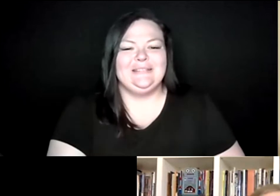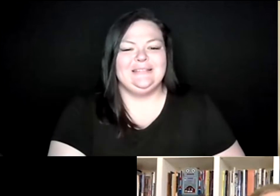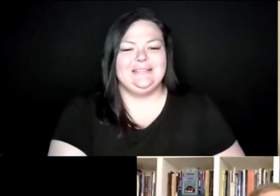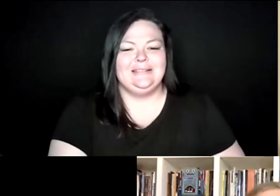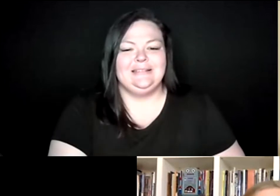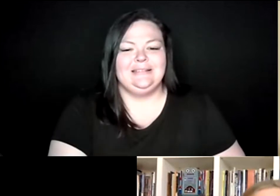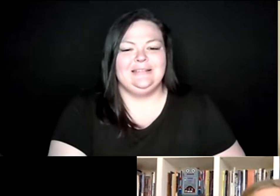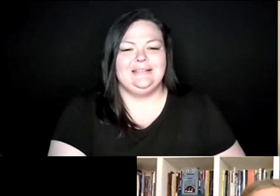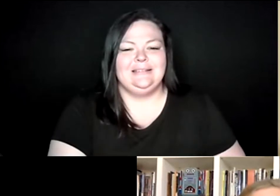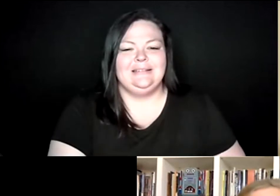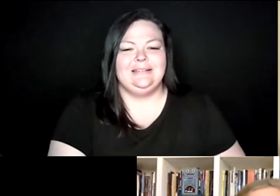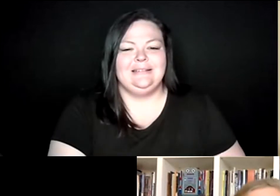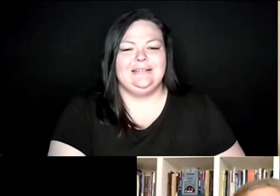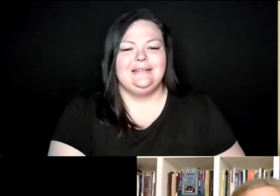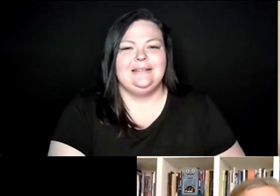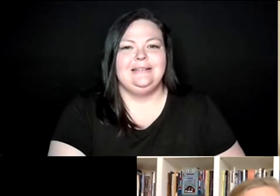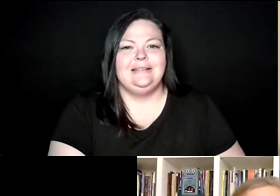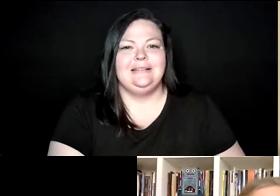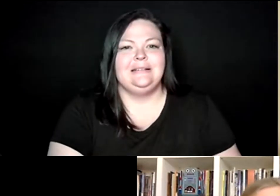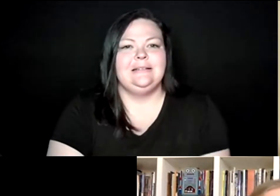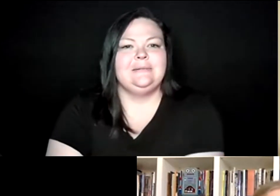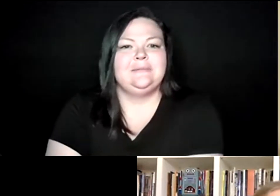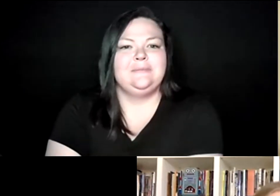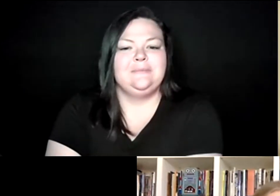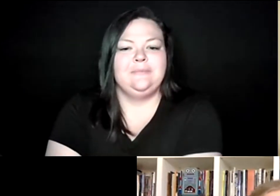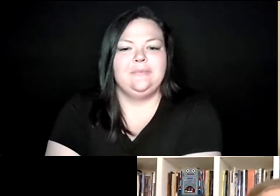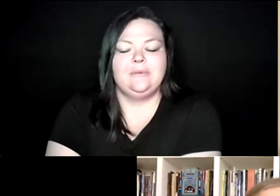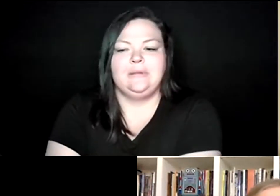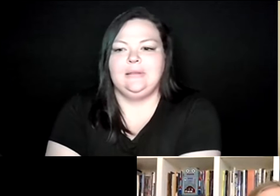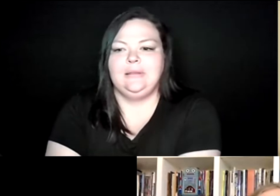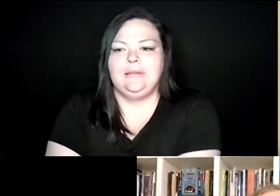of those people who can, um, write in the chat while I'm reading and listening, um,